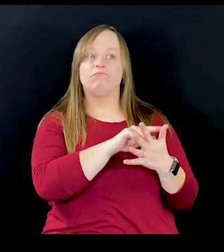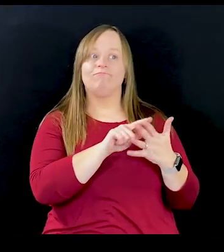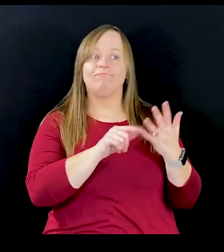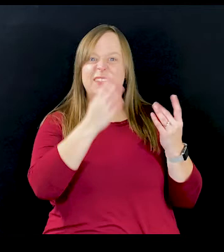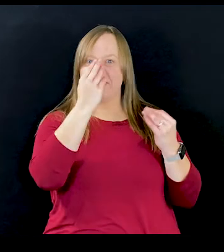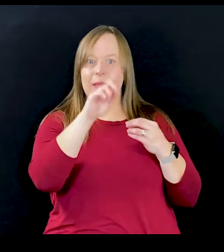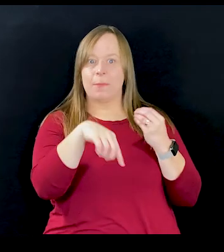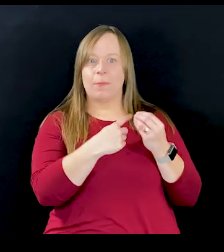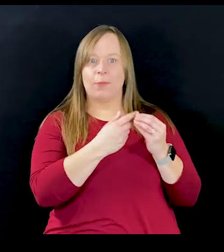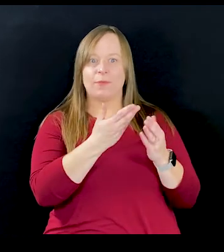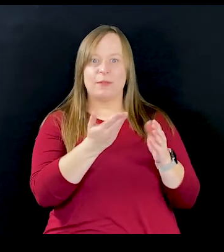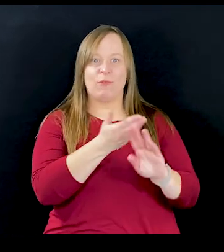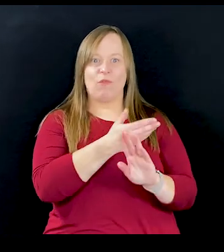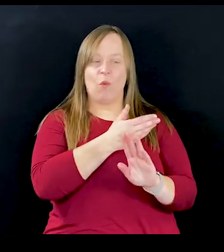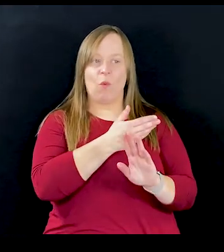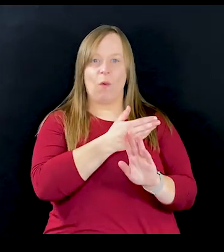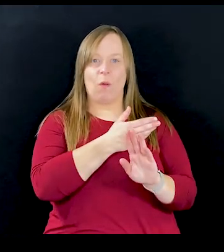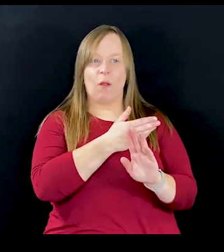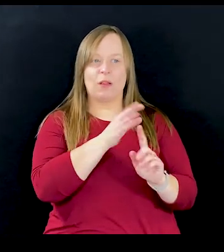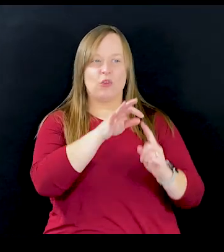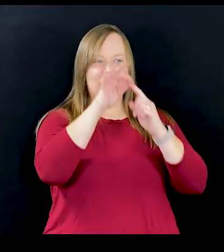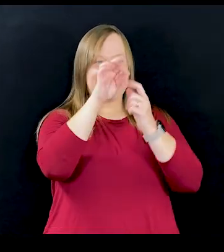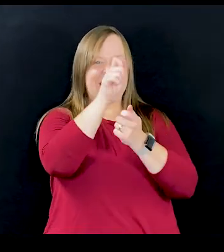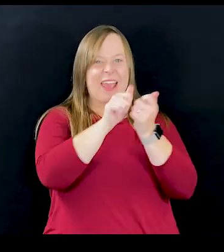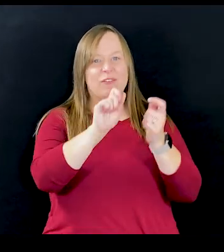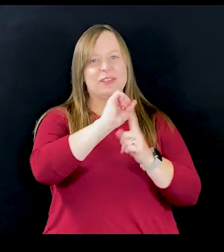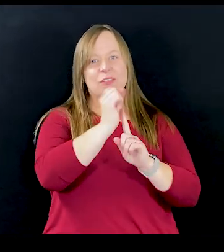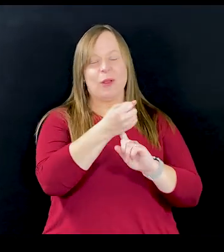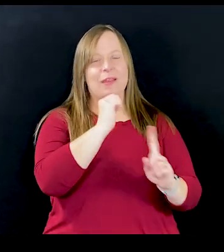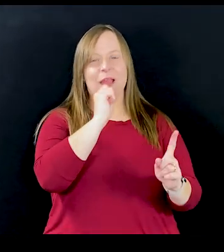And these are going to be unique to each and every circumstance